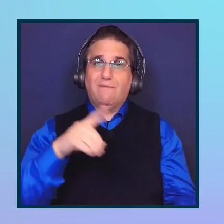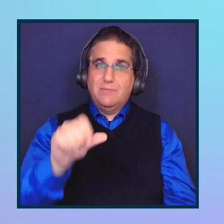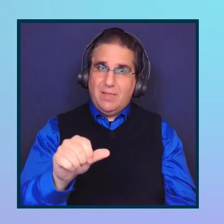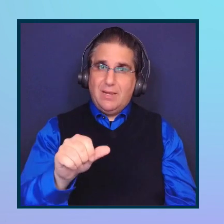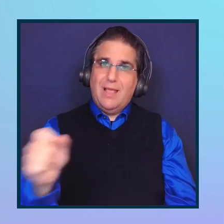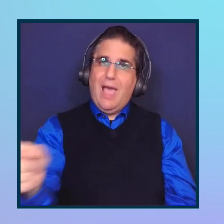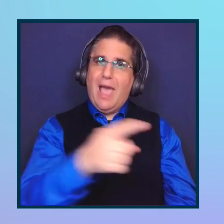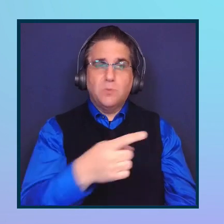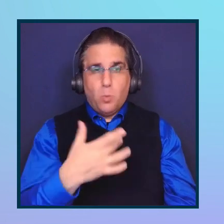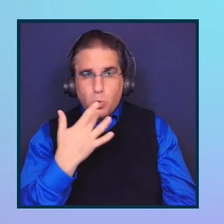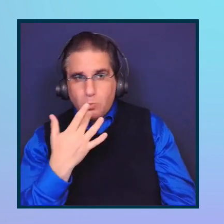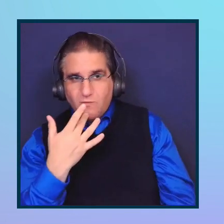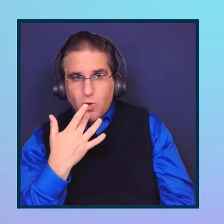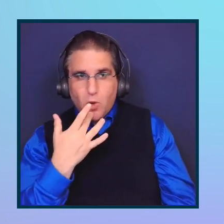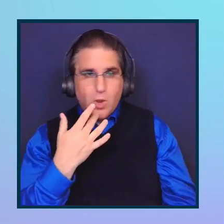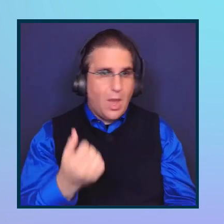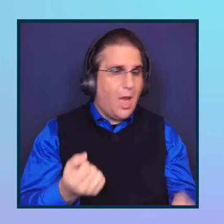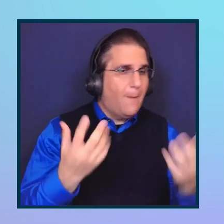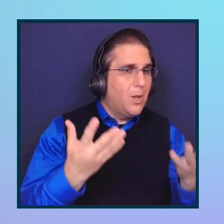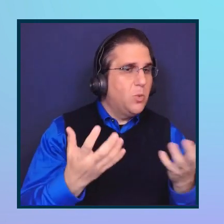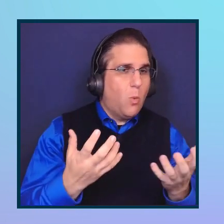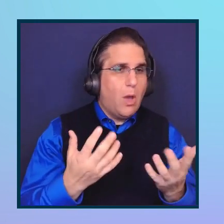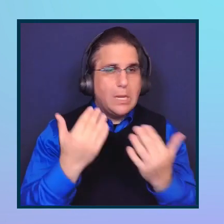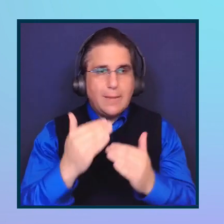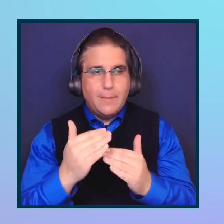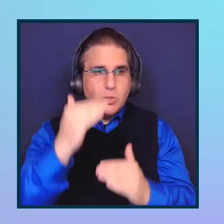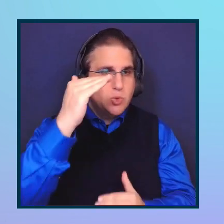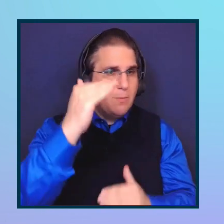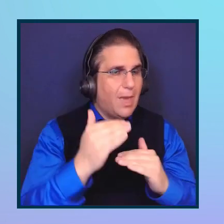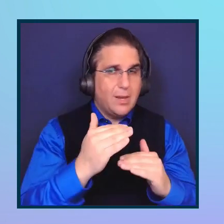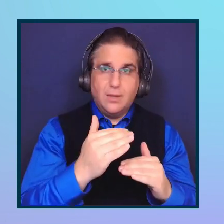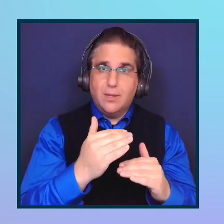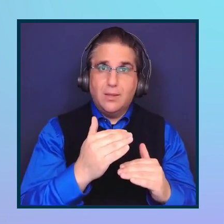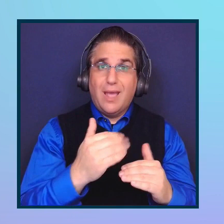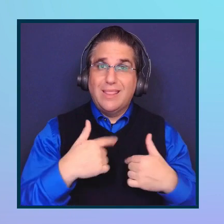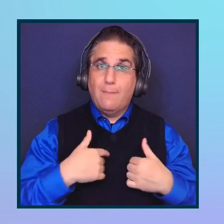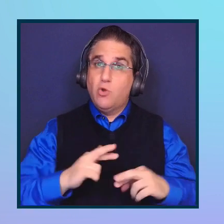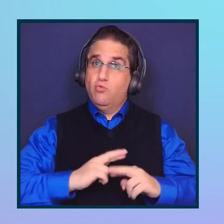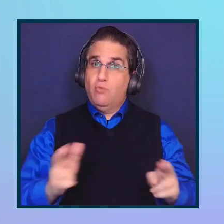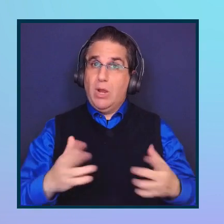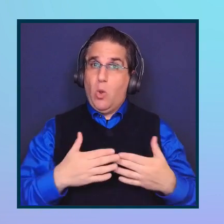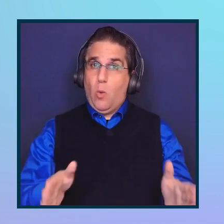what they prefer in your website and listen, like be open, like maybe use social media to ask that question